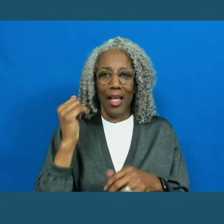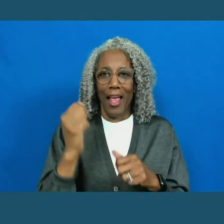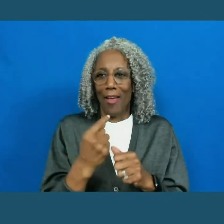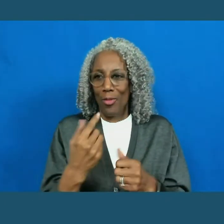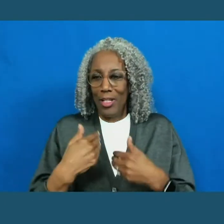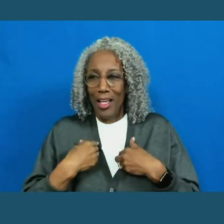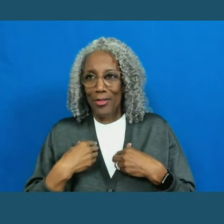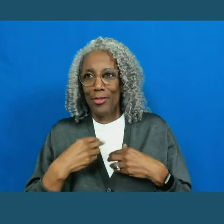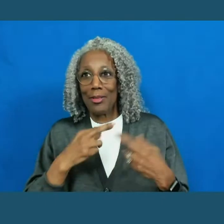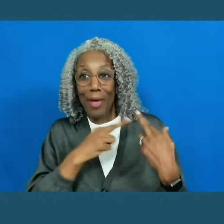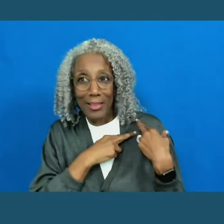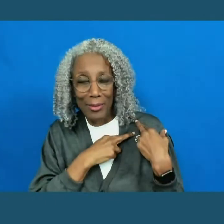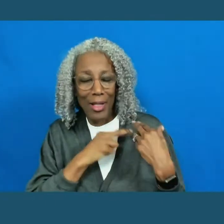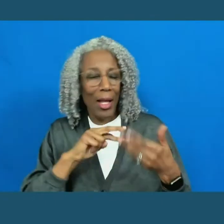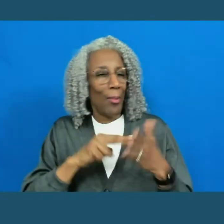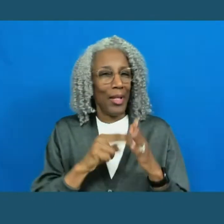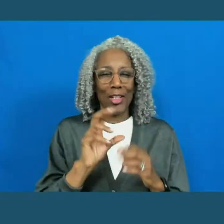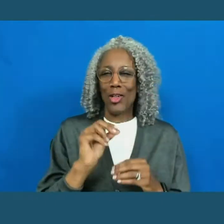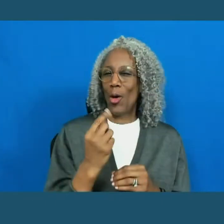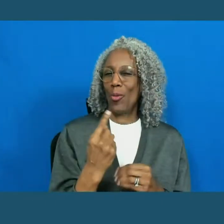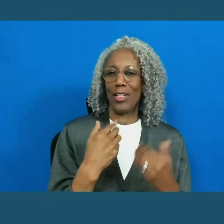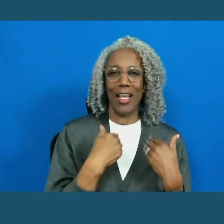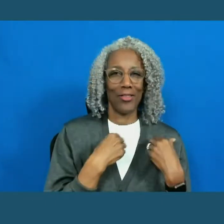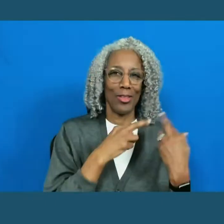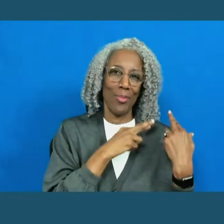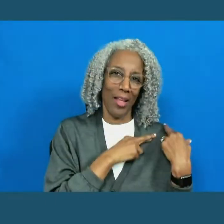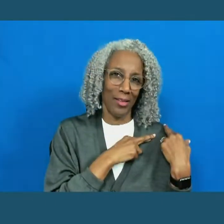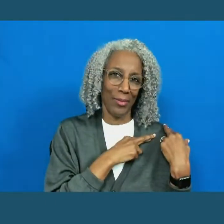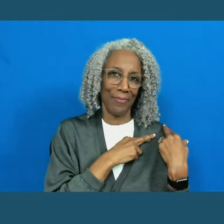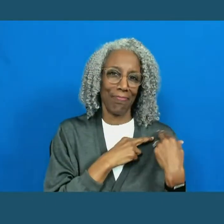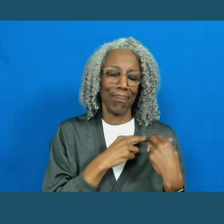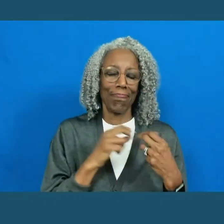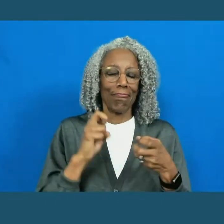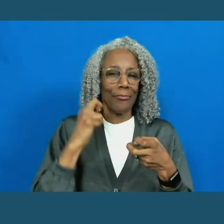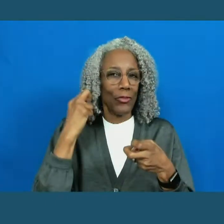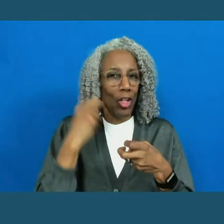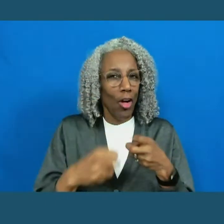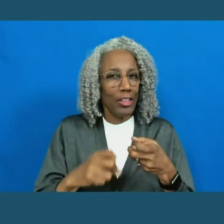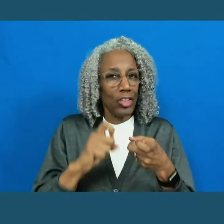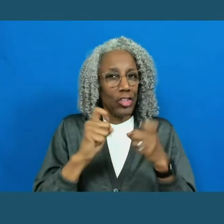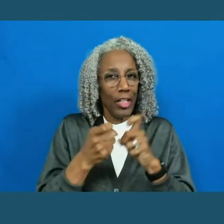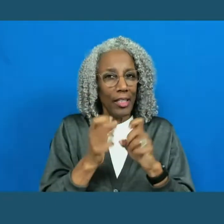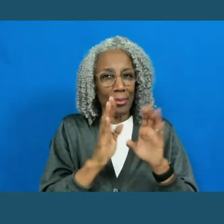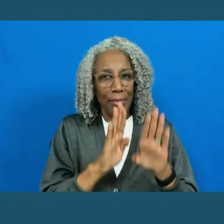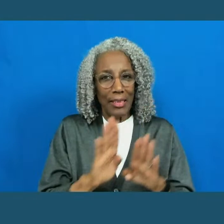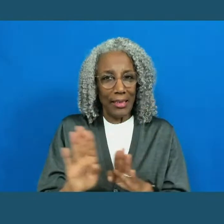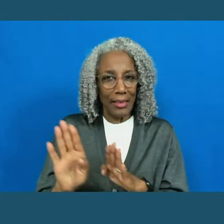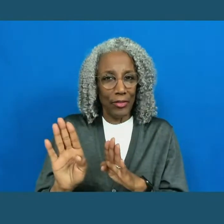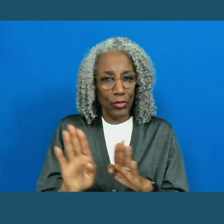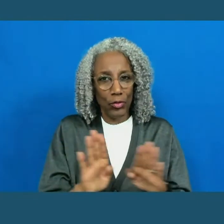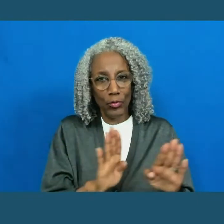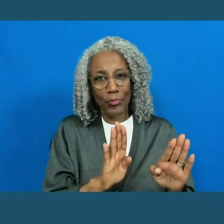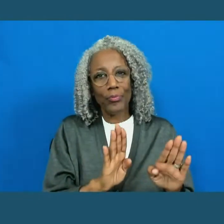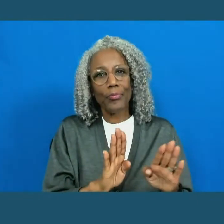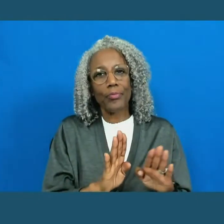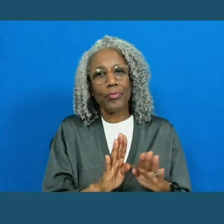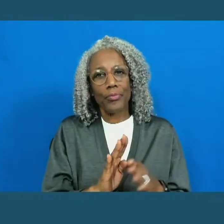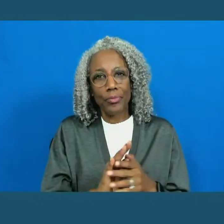another schools if there's not, if it's everyone's responsibility, it's no one's